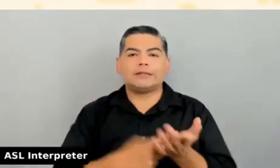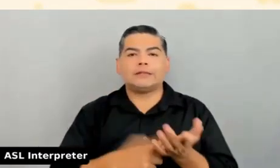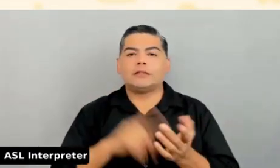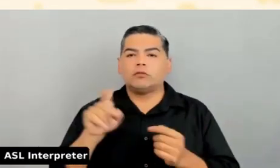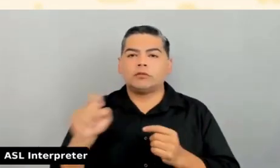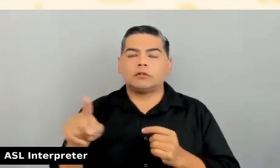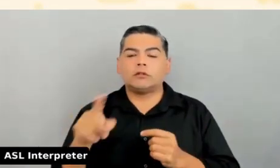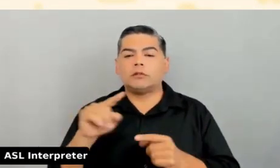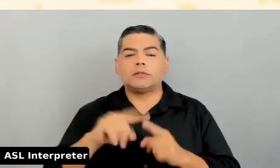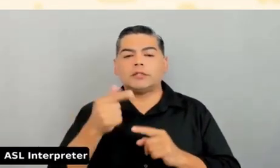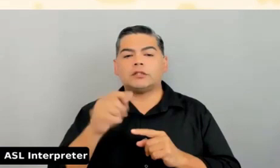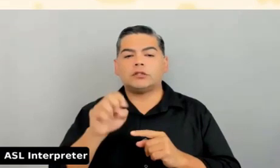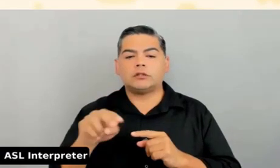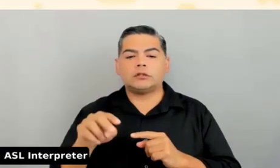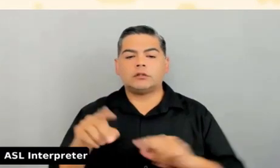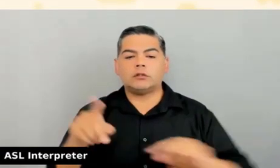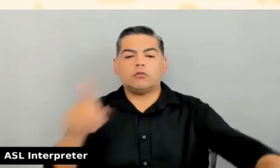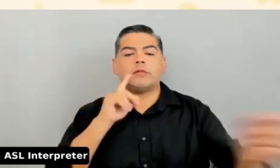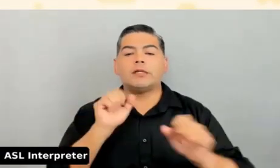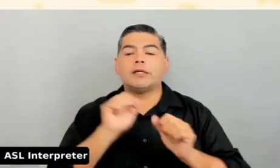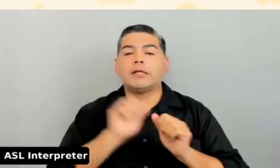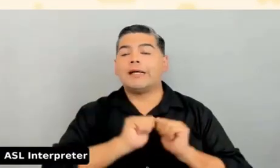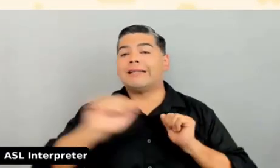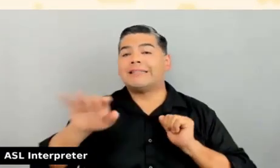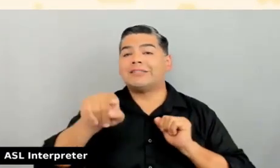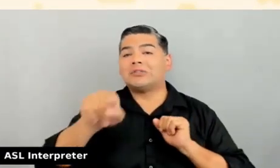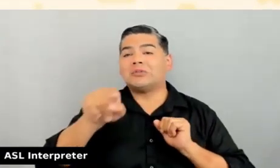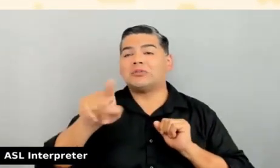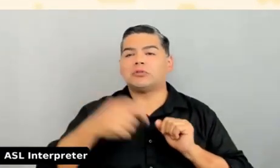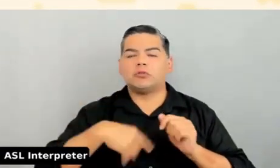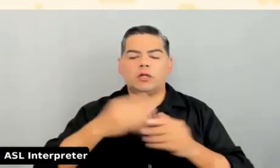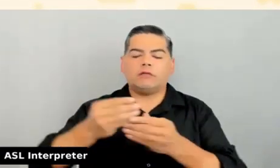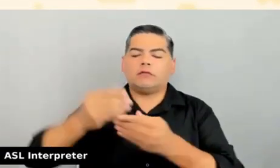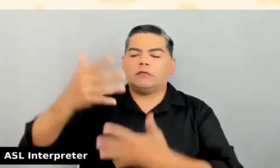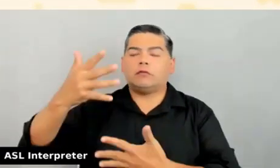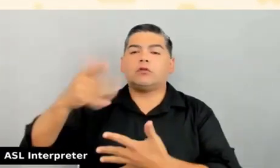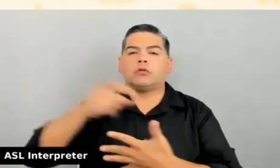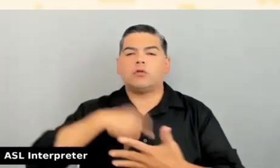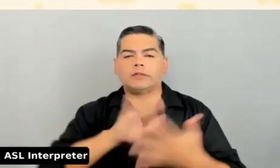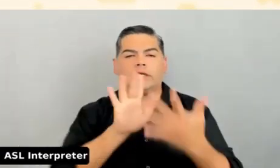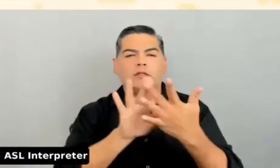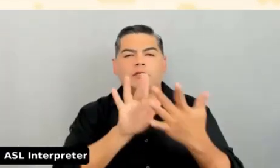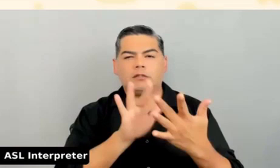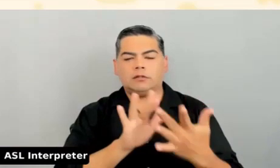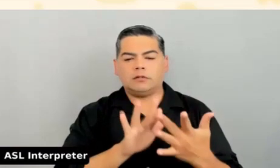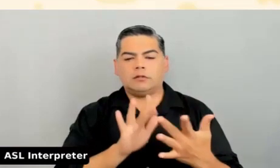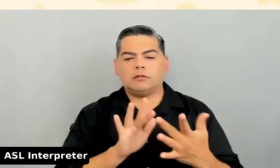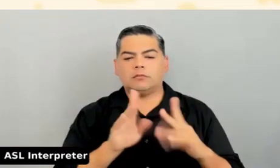but Gen will be sending the questions off to you. So you will have them, and you can always reach out to the individuals who ask those questions.